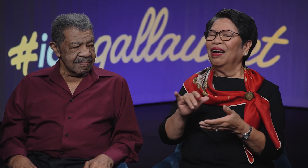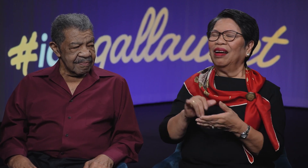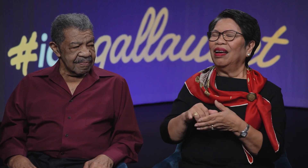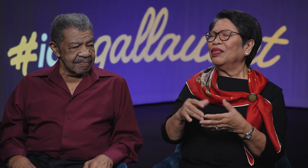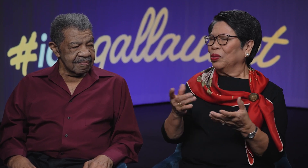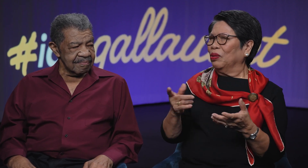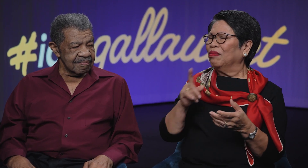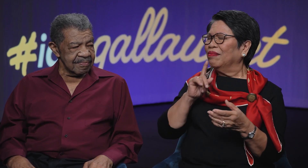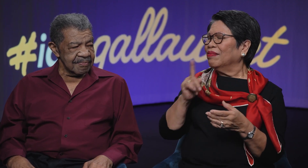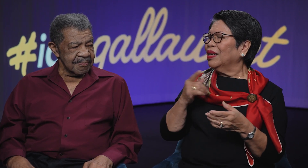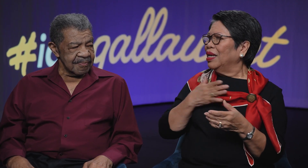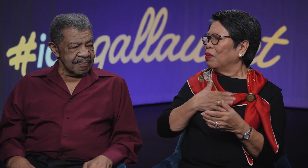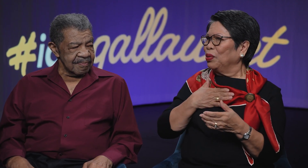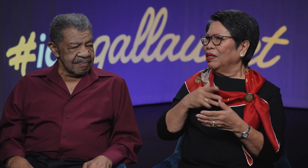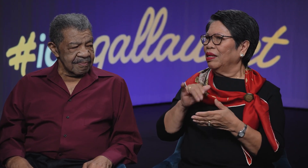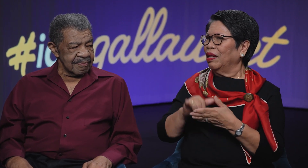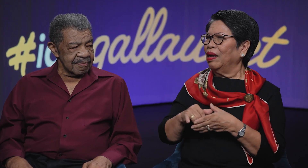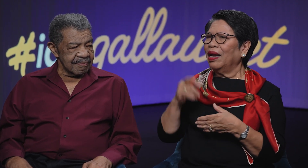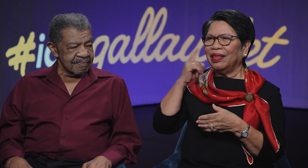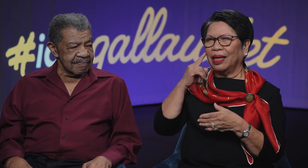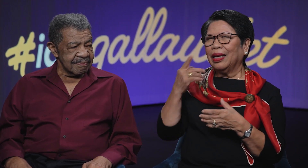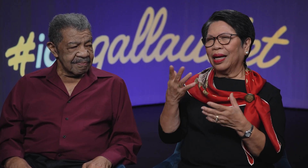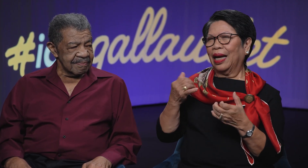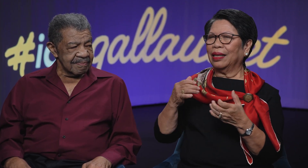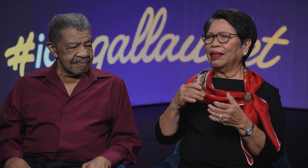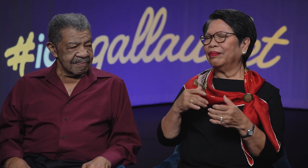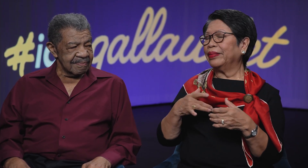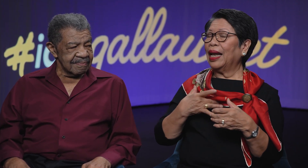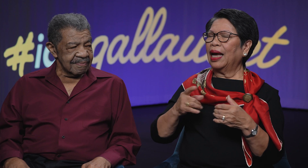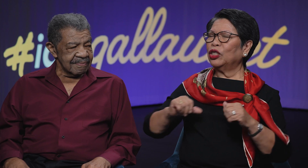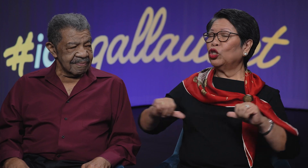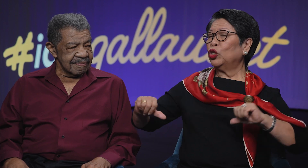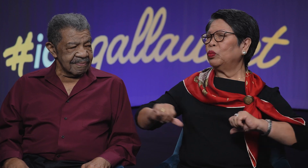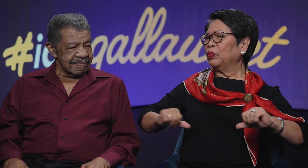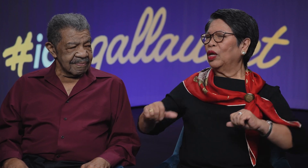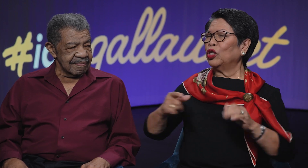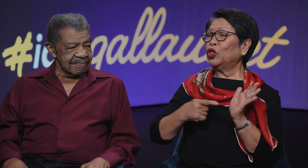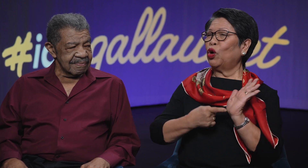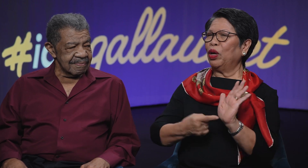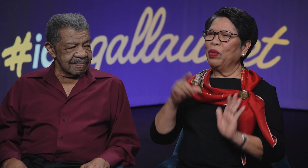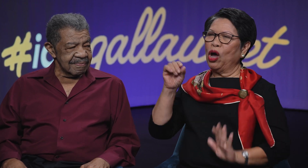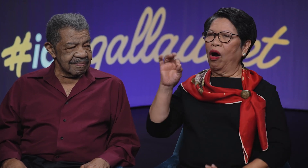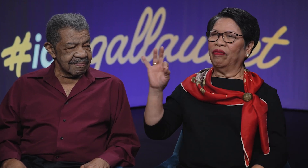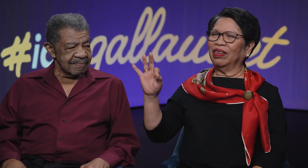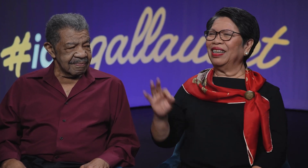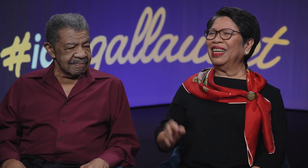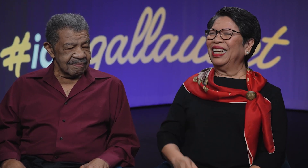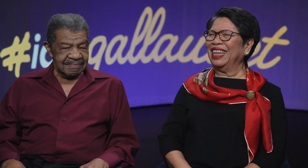I needed that, so I really appreciated that. I think he likes showing me off a bit.